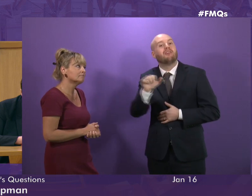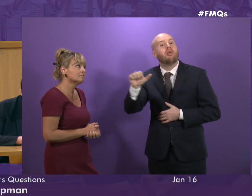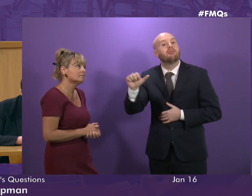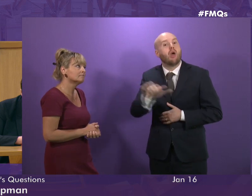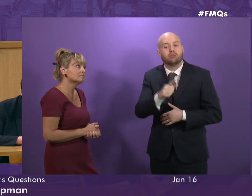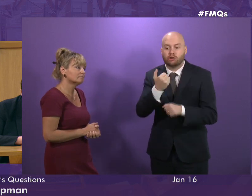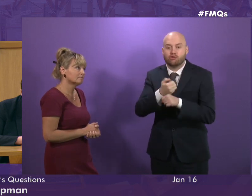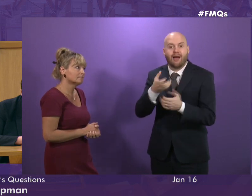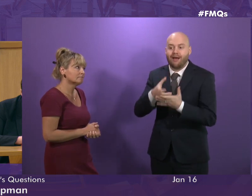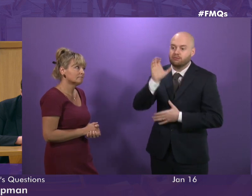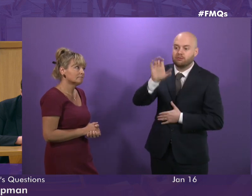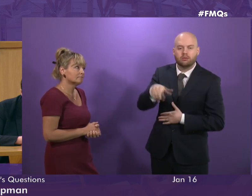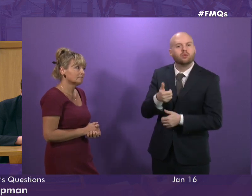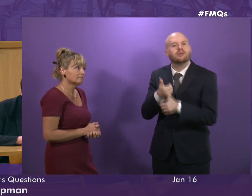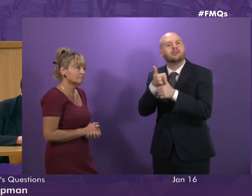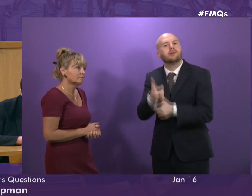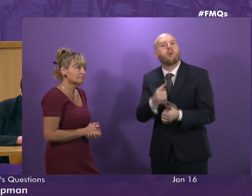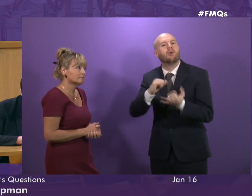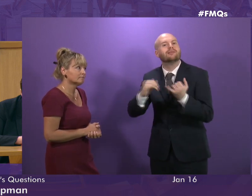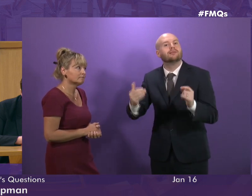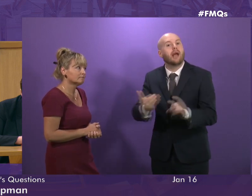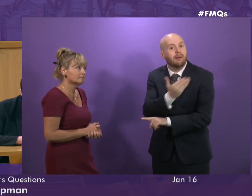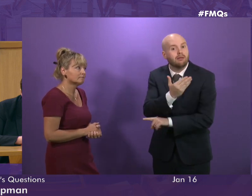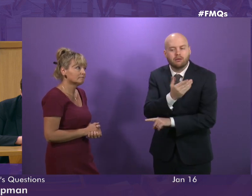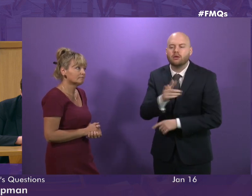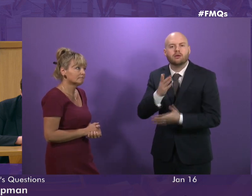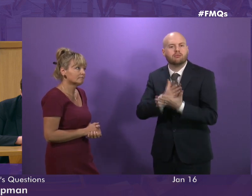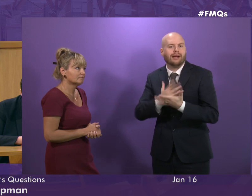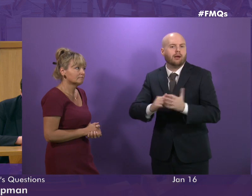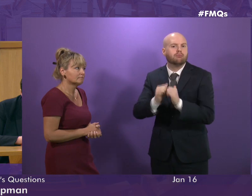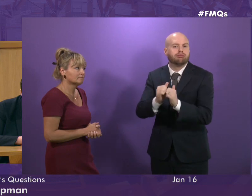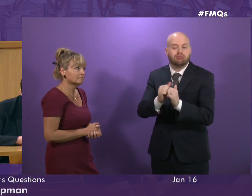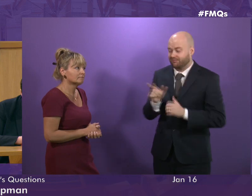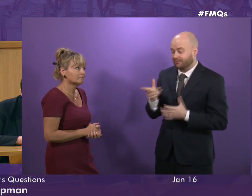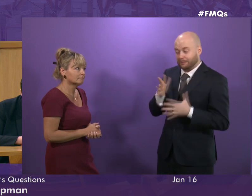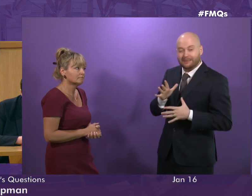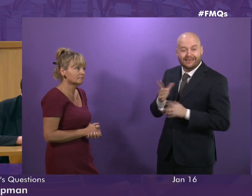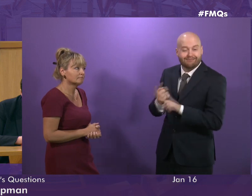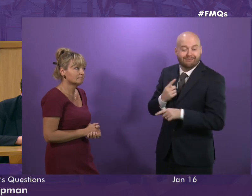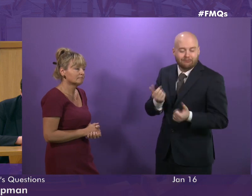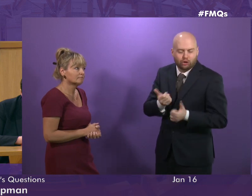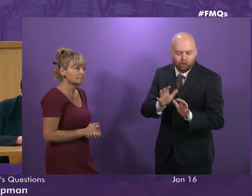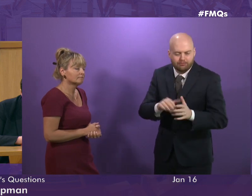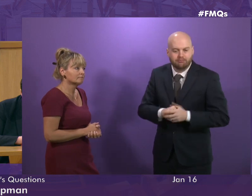track salmon on their journey across the north Atlantic. I hope that that will lead to a